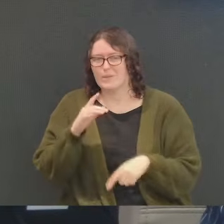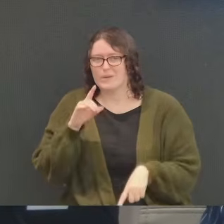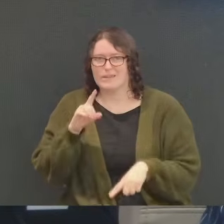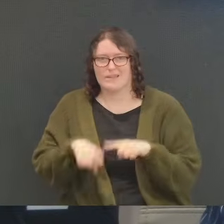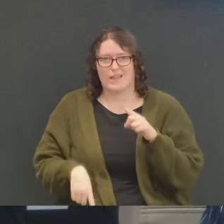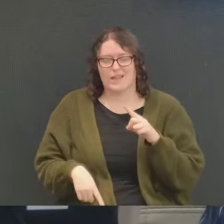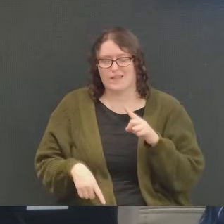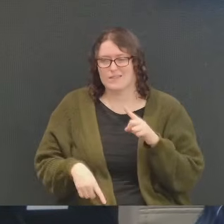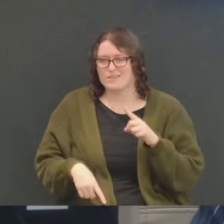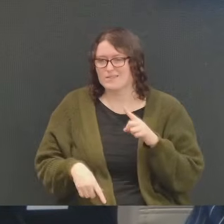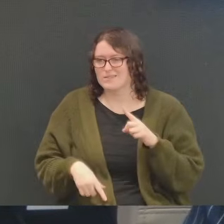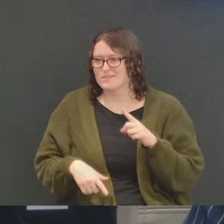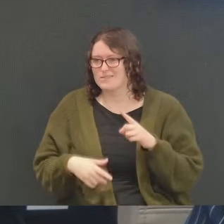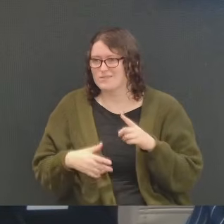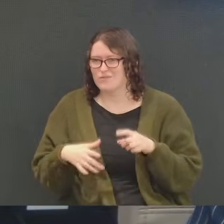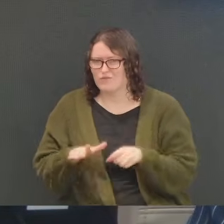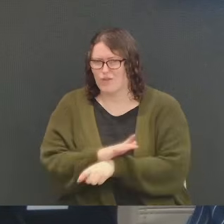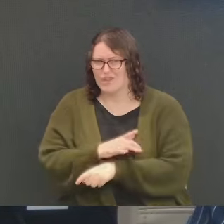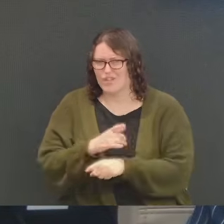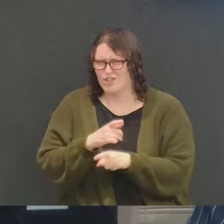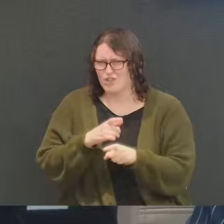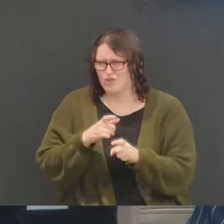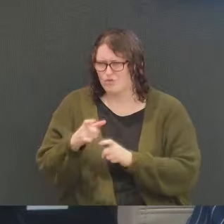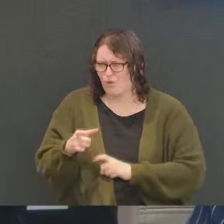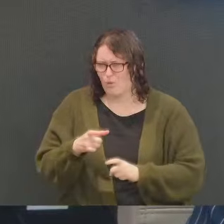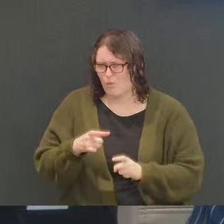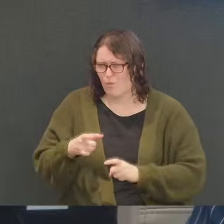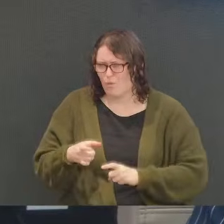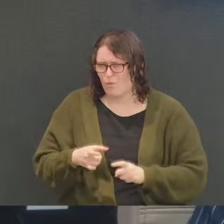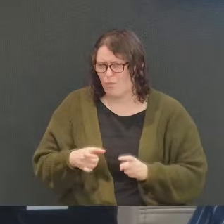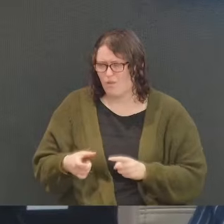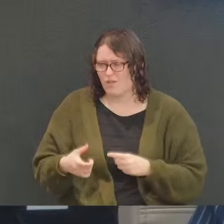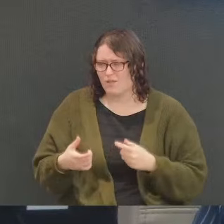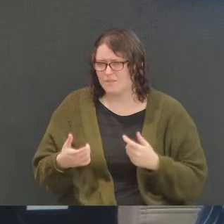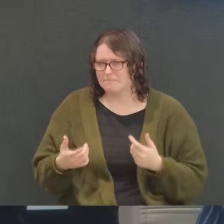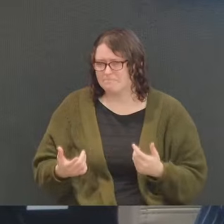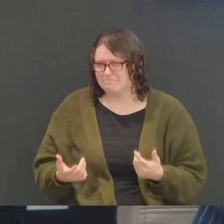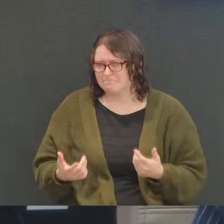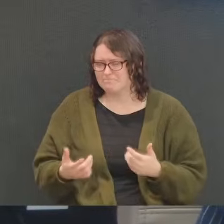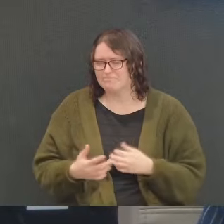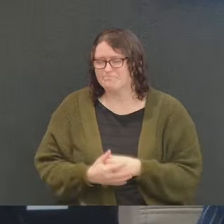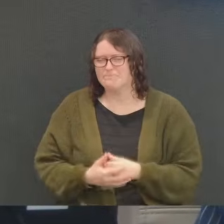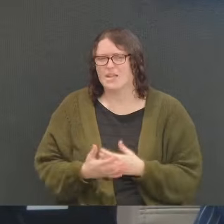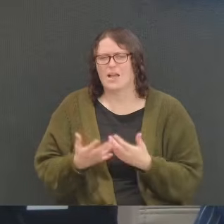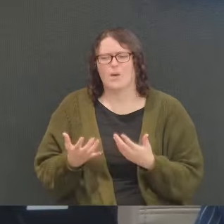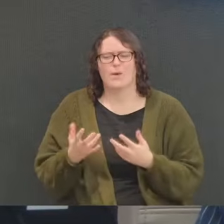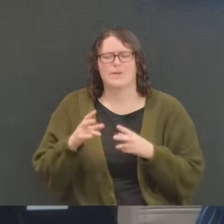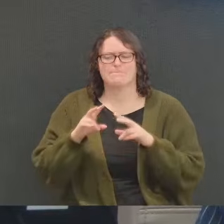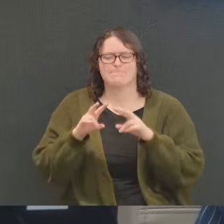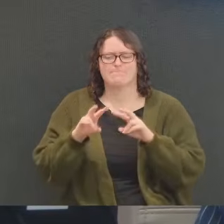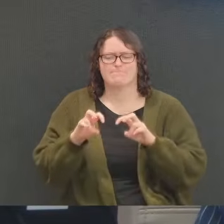have total control and um, you know, I want to just look at some of those things and make sure